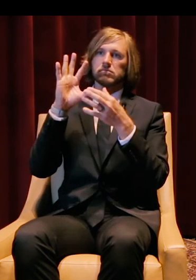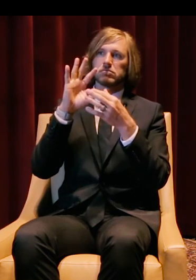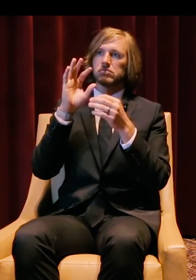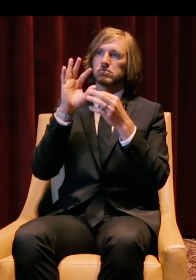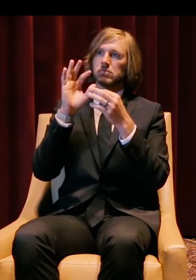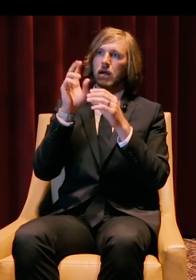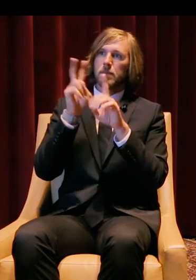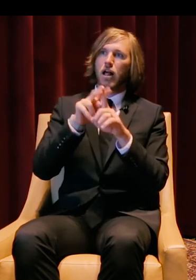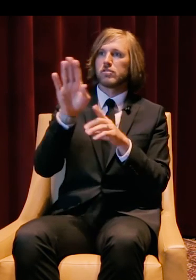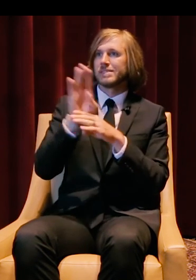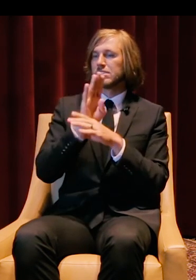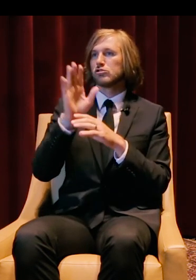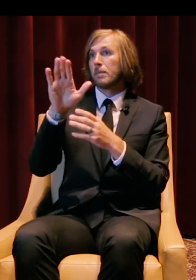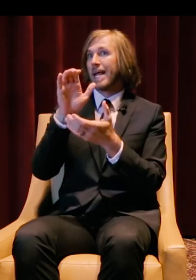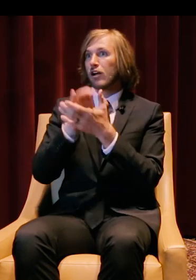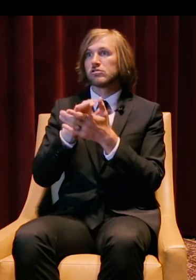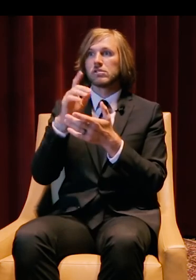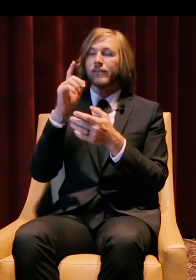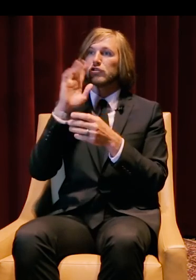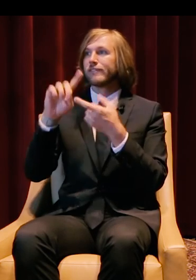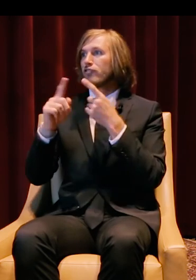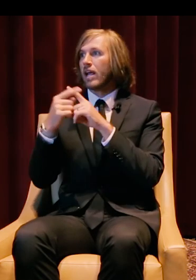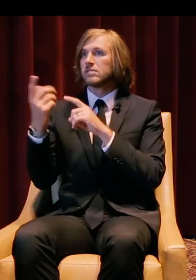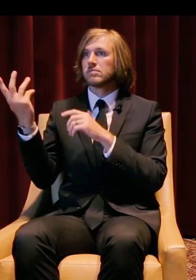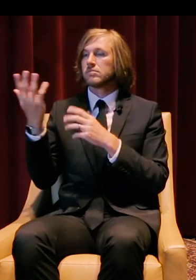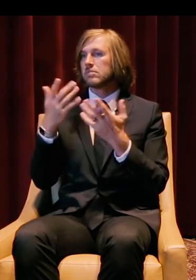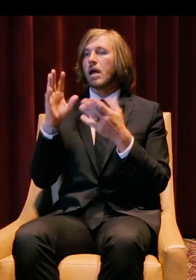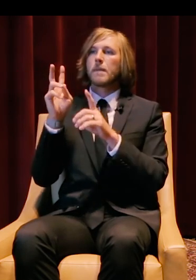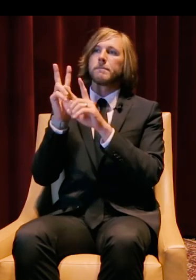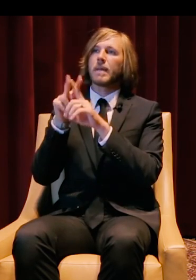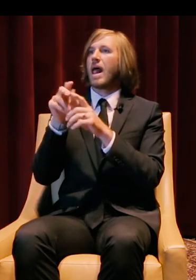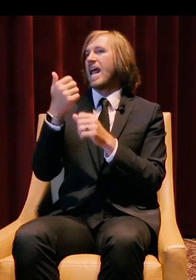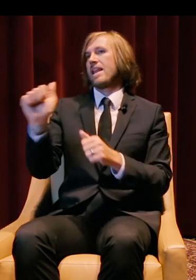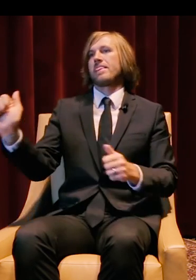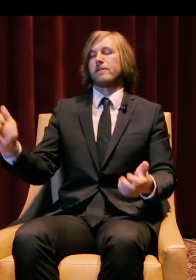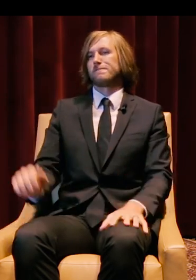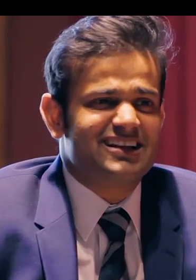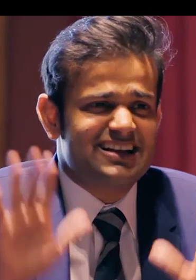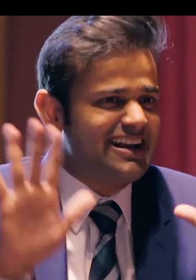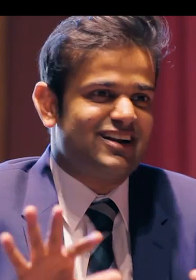It applies to your marriage, it applies to your friendships. It applies to everything.